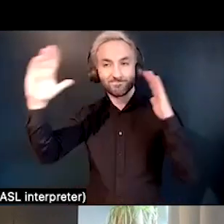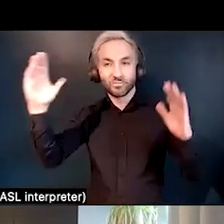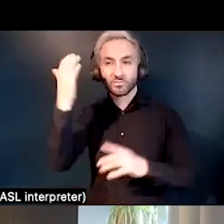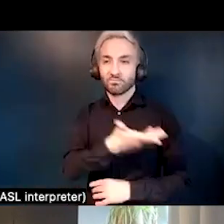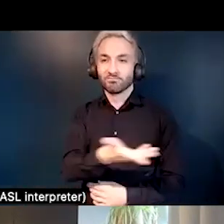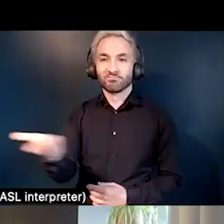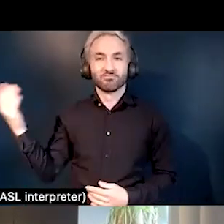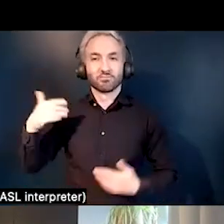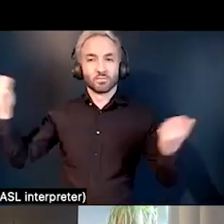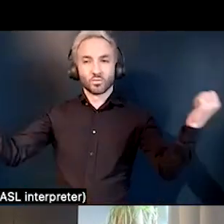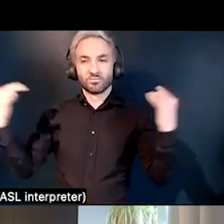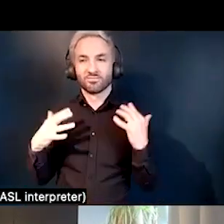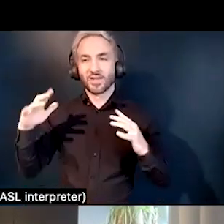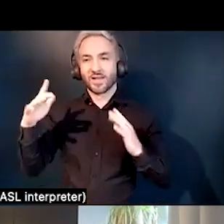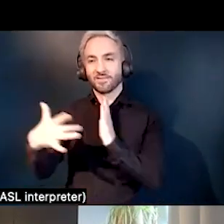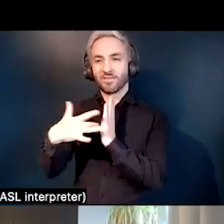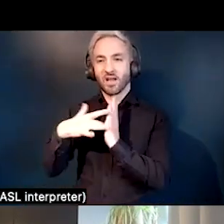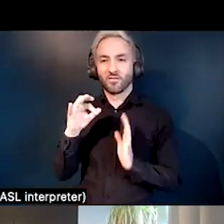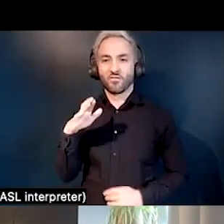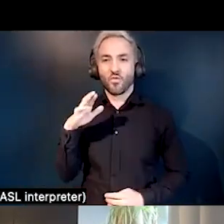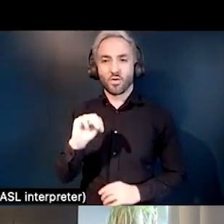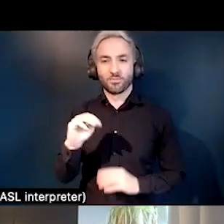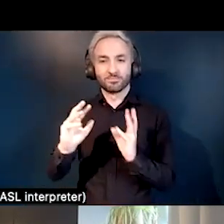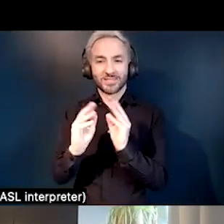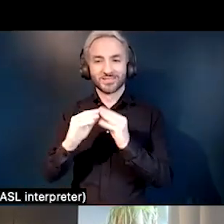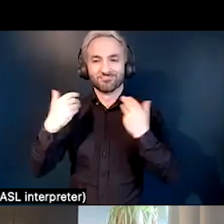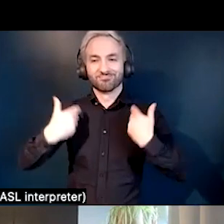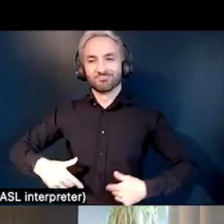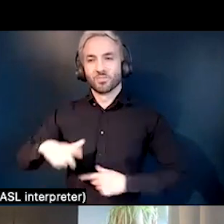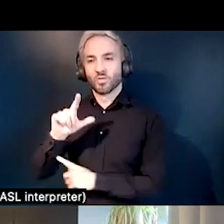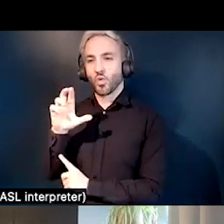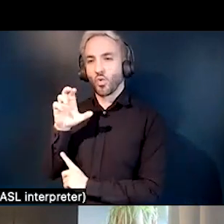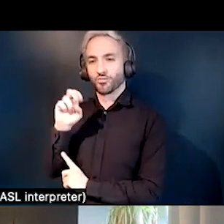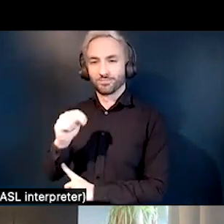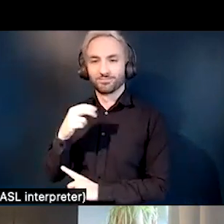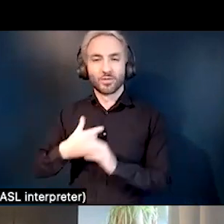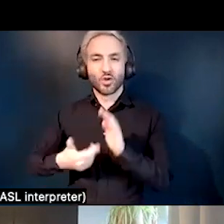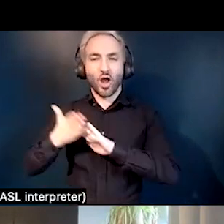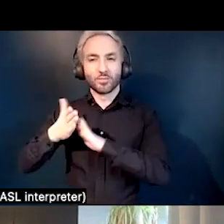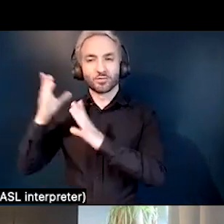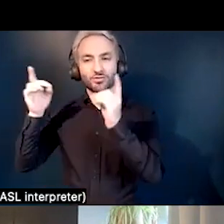session. I'm Lauren Stewart, Operations Director at BookNet. Welcome to Redefining